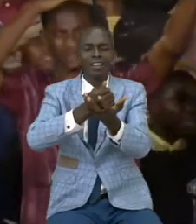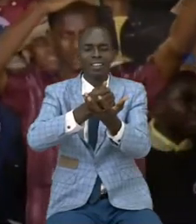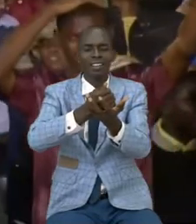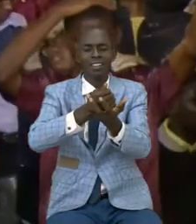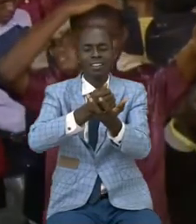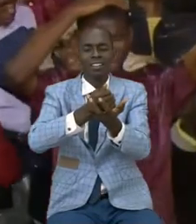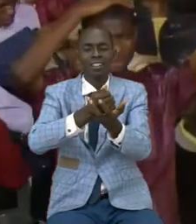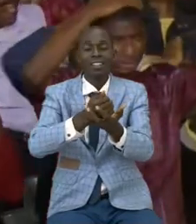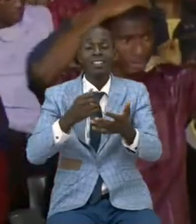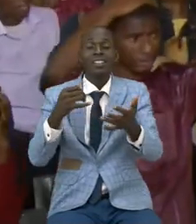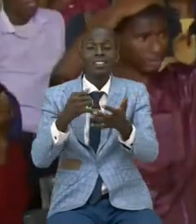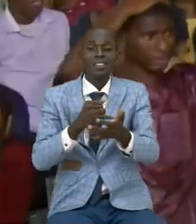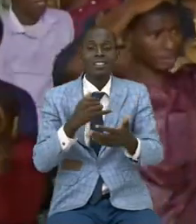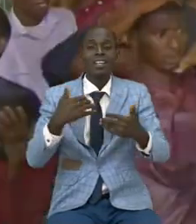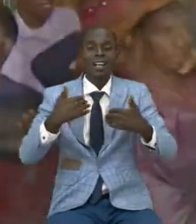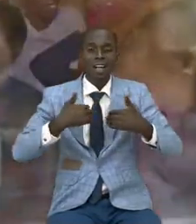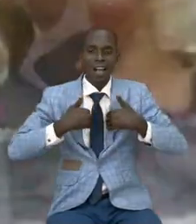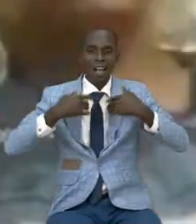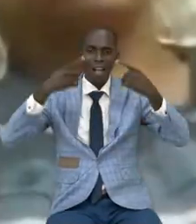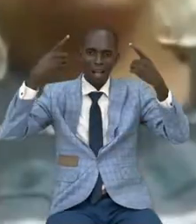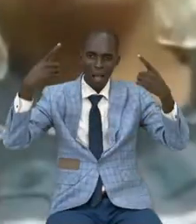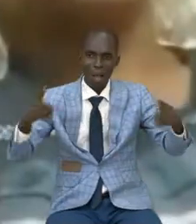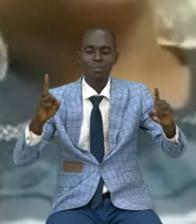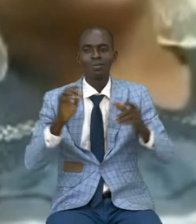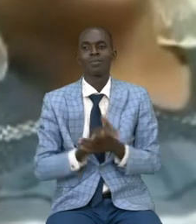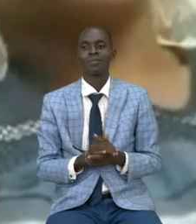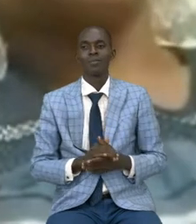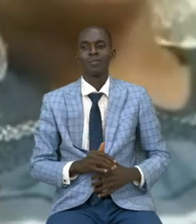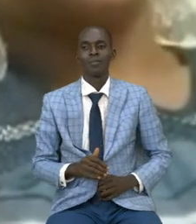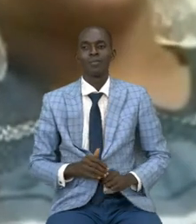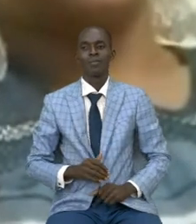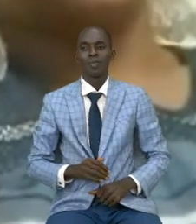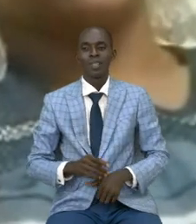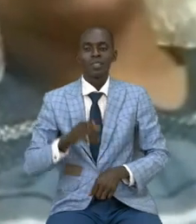it has happened you have got it